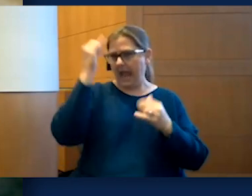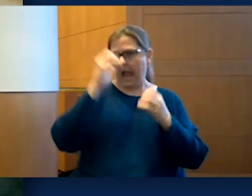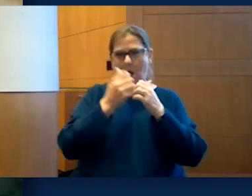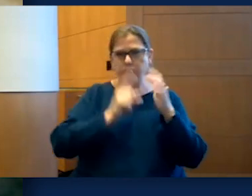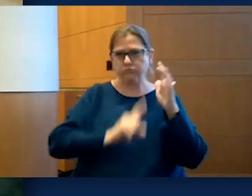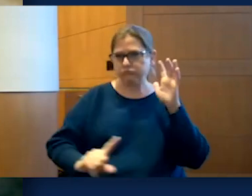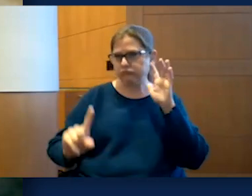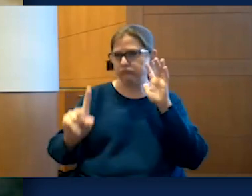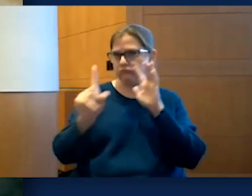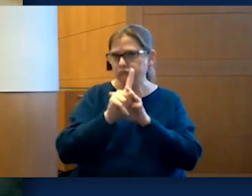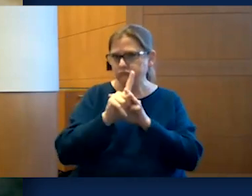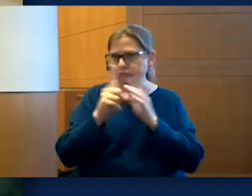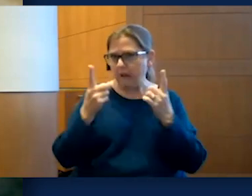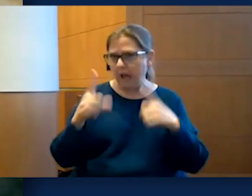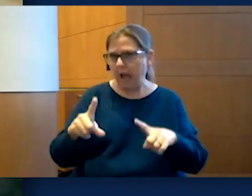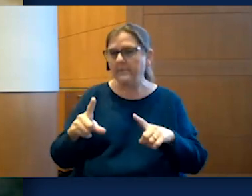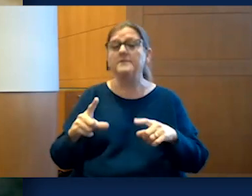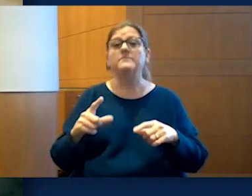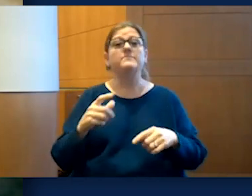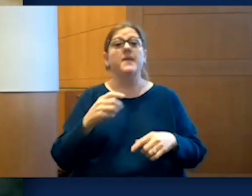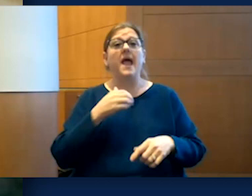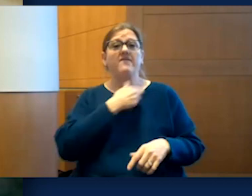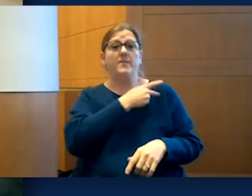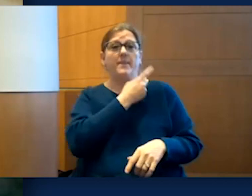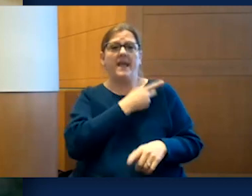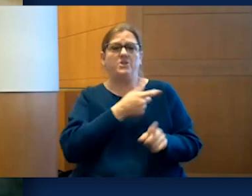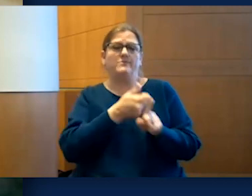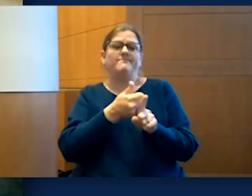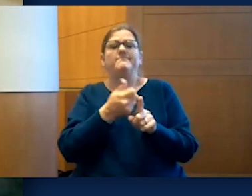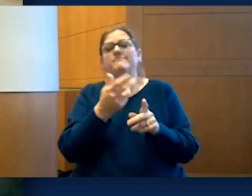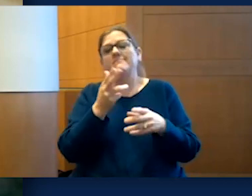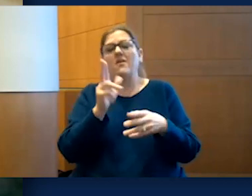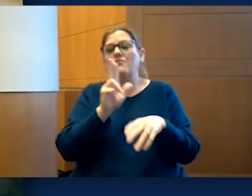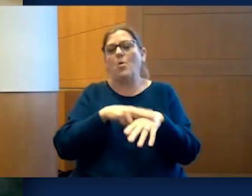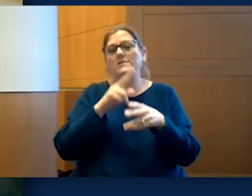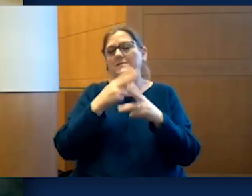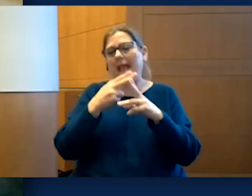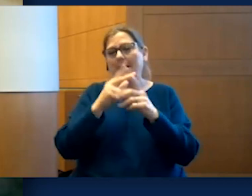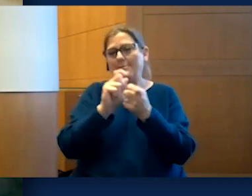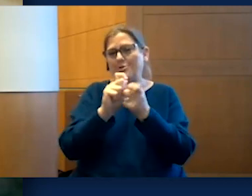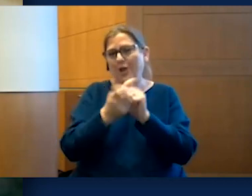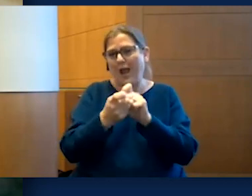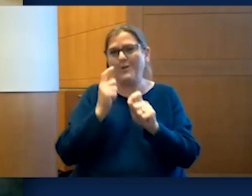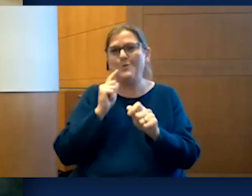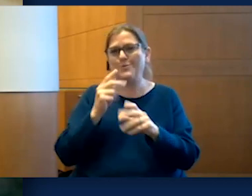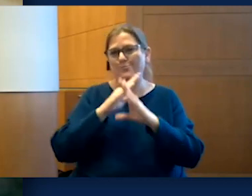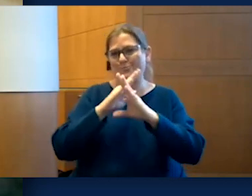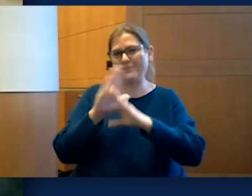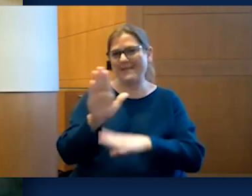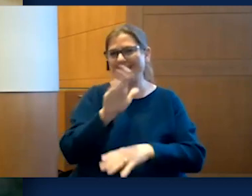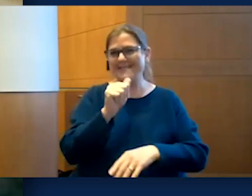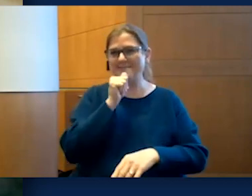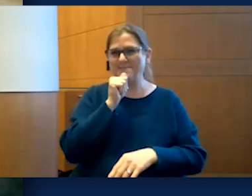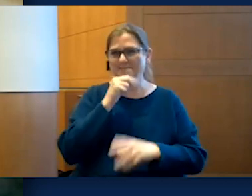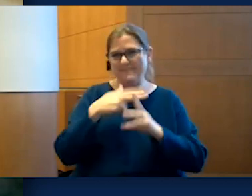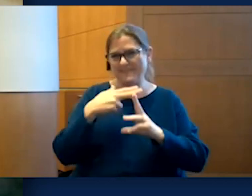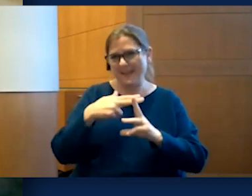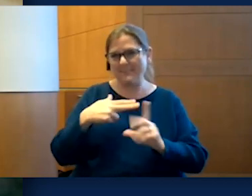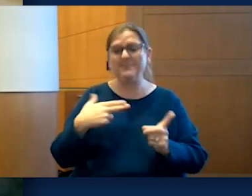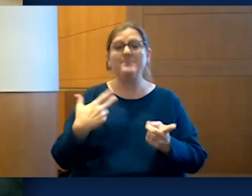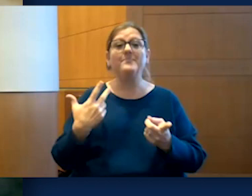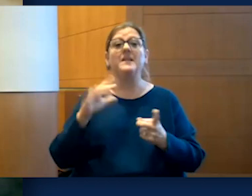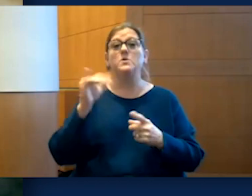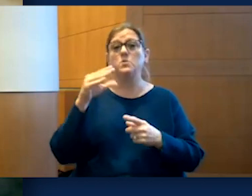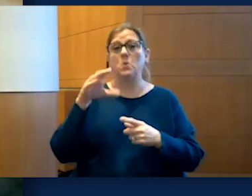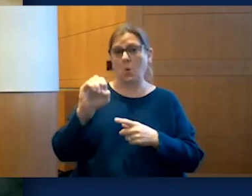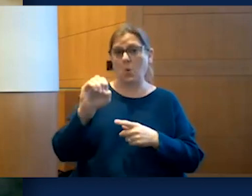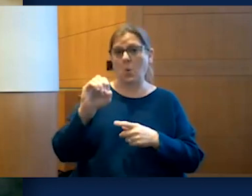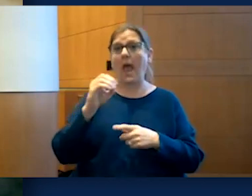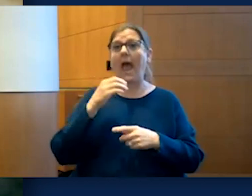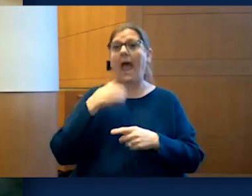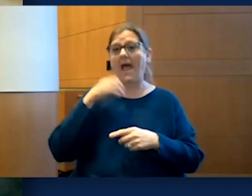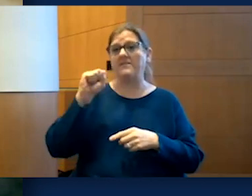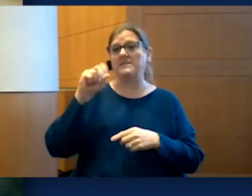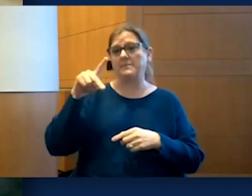Why don't I just briefly take a step back and talk about how this idea came to fruition. I had a patient. The name has been changed to protect identity. Joe is an individual who has a spinal cord disorder. Initially started off with prediabetes. And struggled in terms of managing prediabetes due to loss of physical activity.